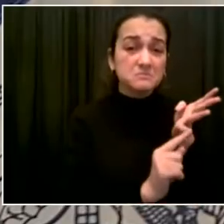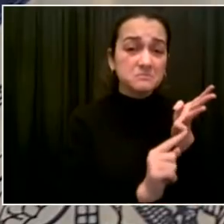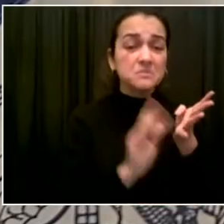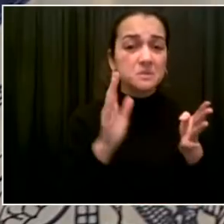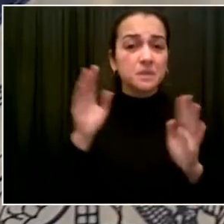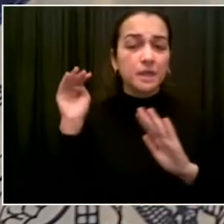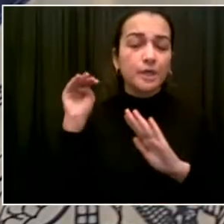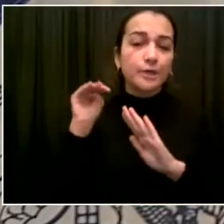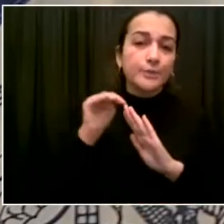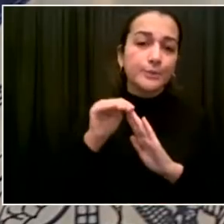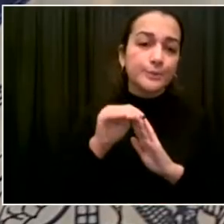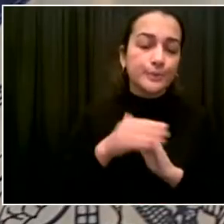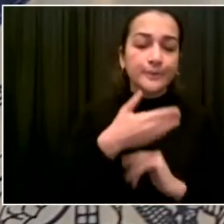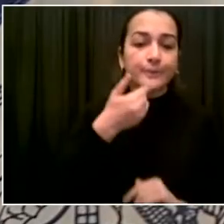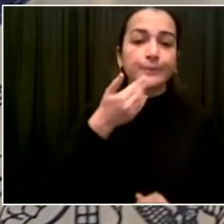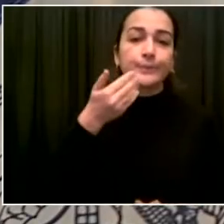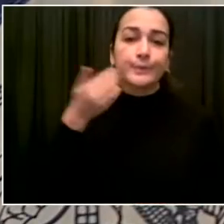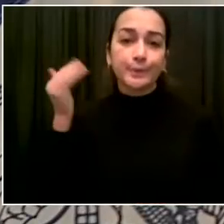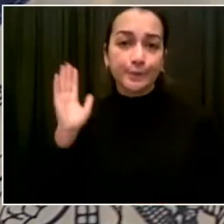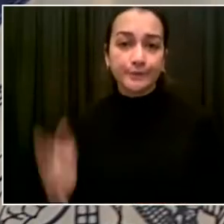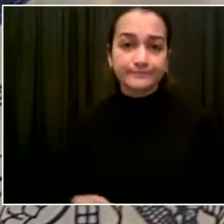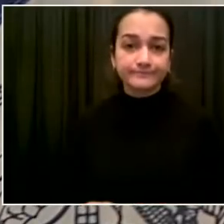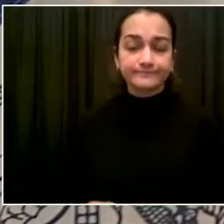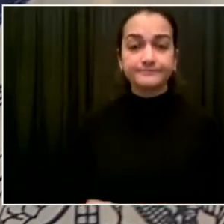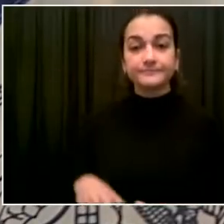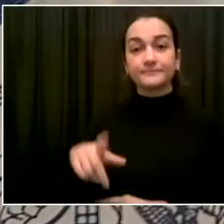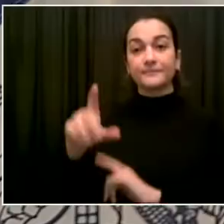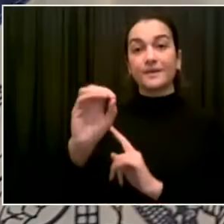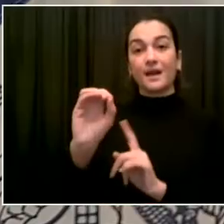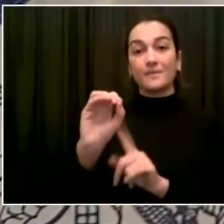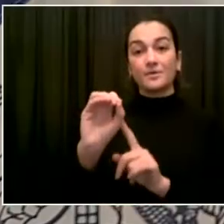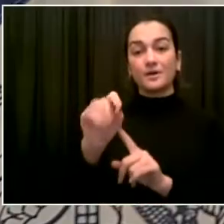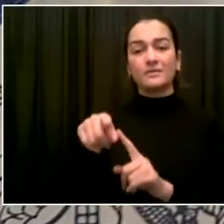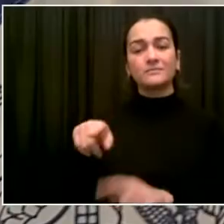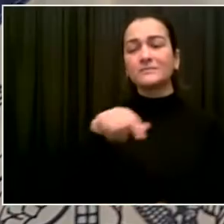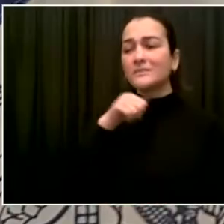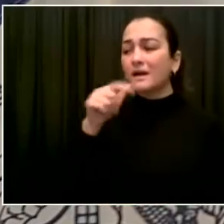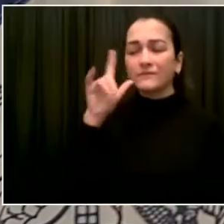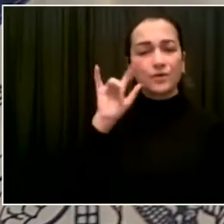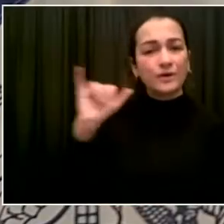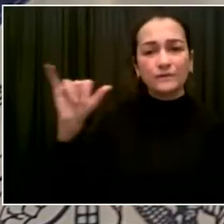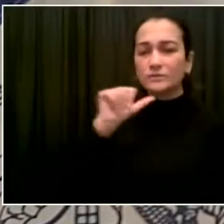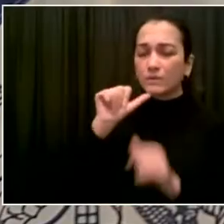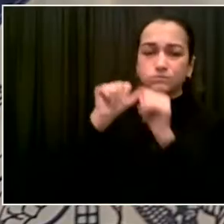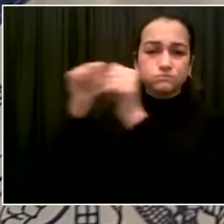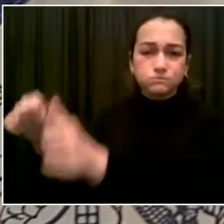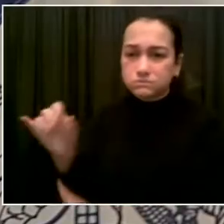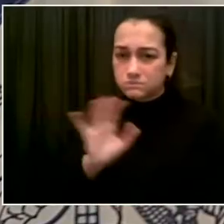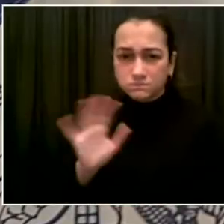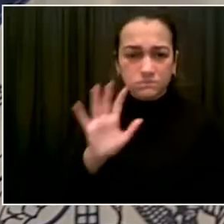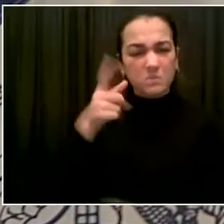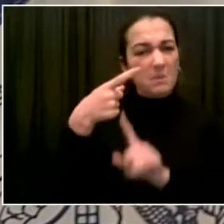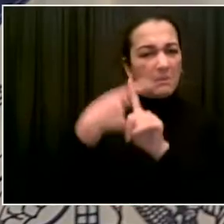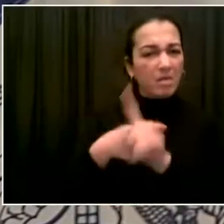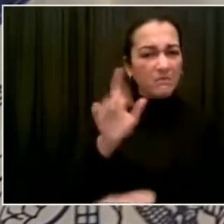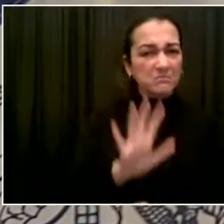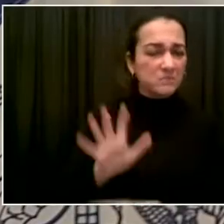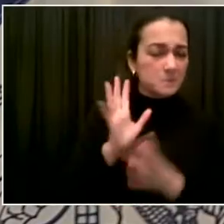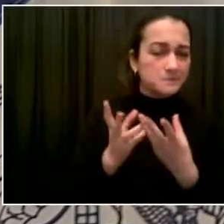WE SHOULD BE S ENEIG THINGS GET BACK TO MNORAL, THAT IS BASED ON THE INFORMATION WE HAVE NOW. WE ARE DEALING